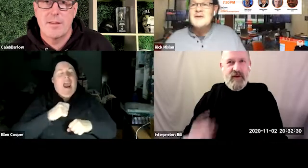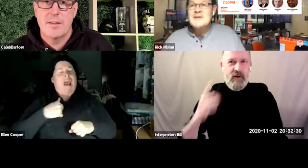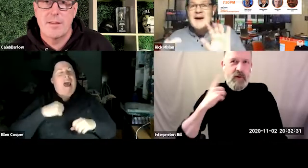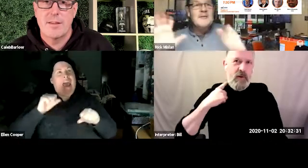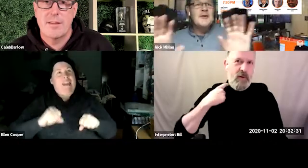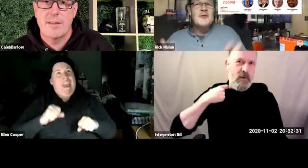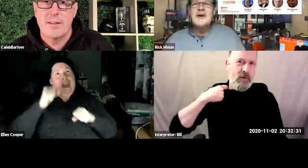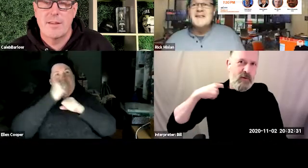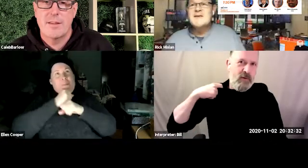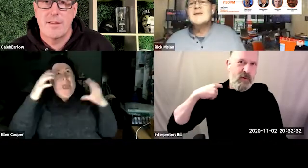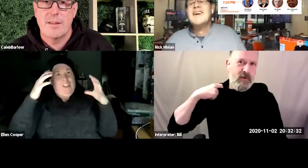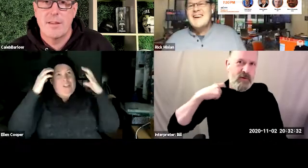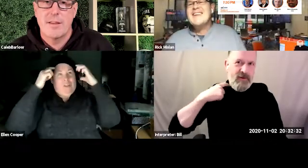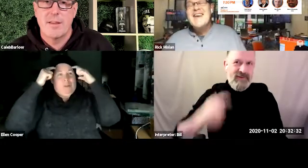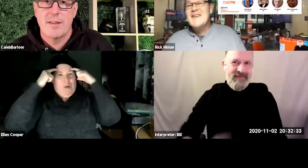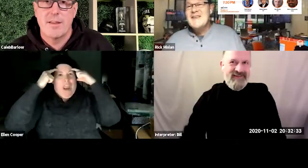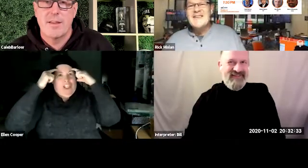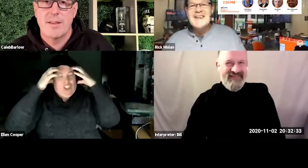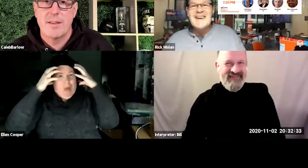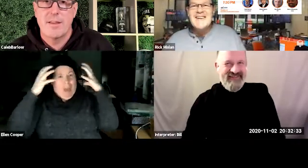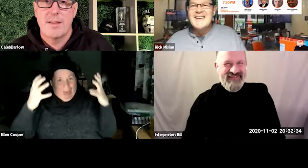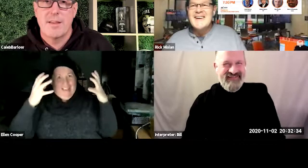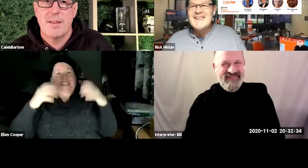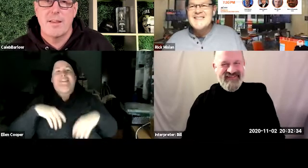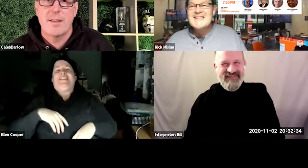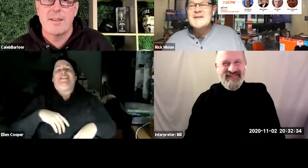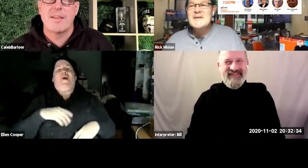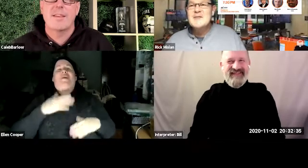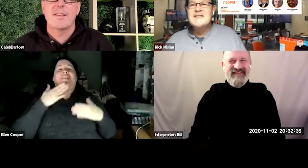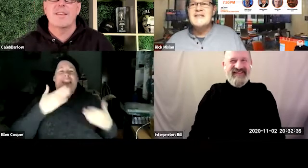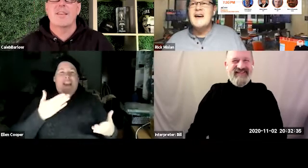you stop for your break so you thank you again sincerely appreciate that.